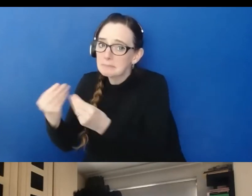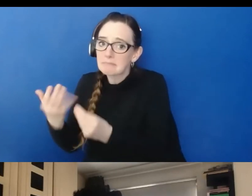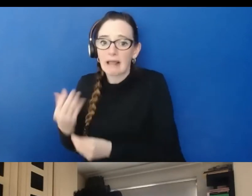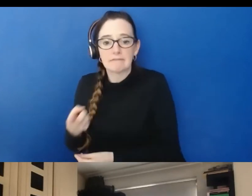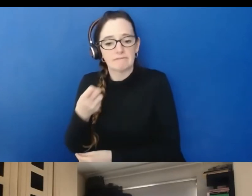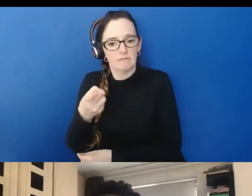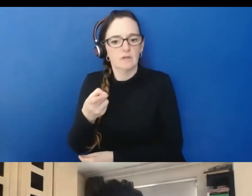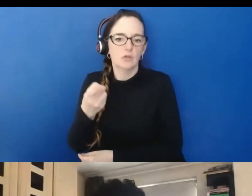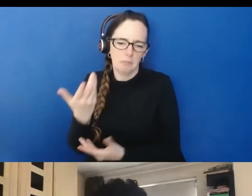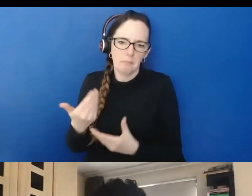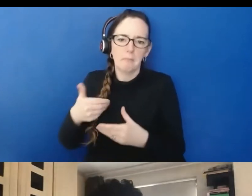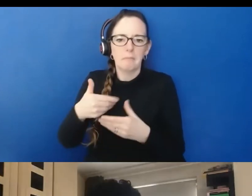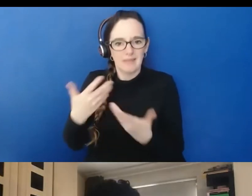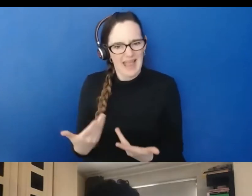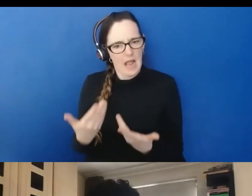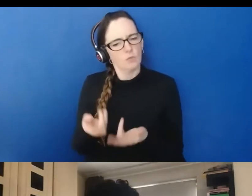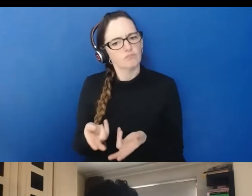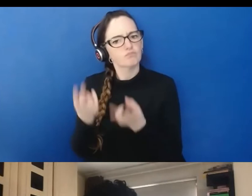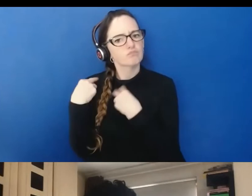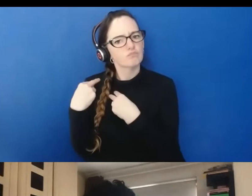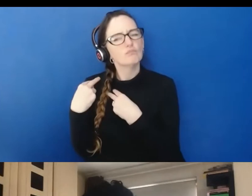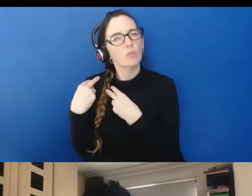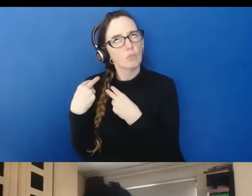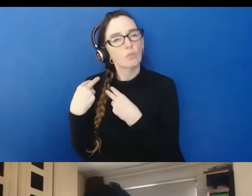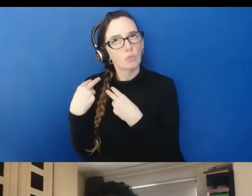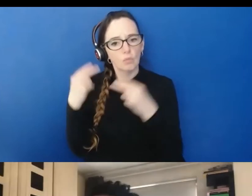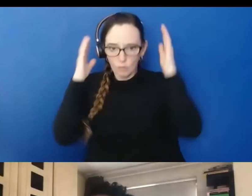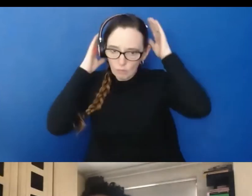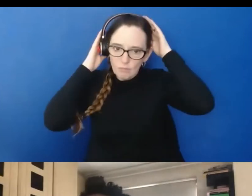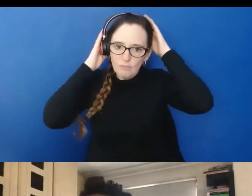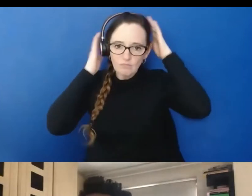working on it, reflecting on it, do you think there are any gaps in the way